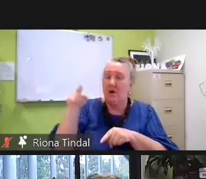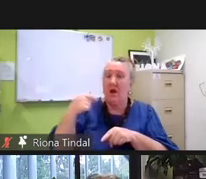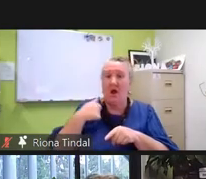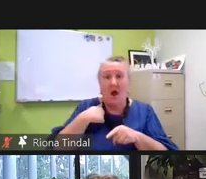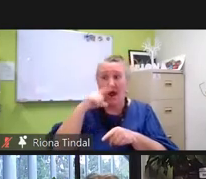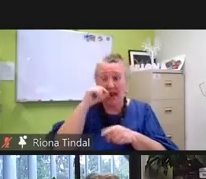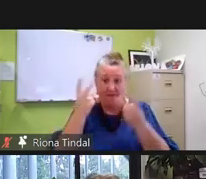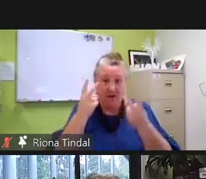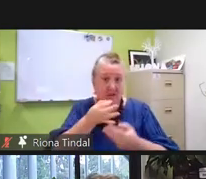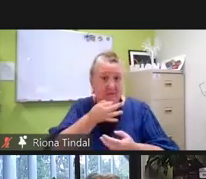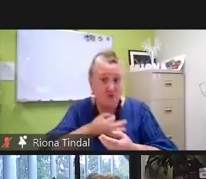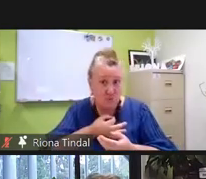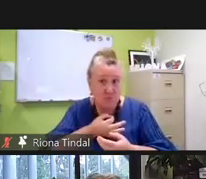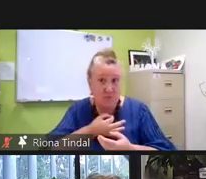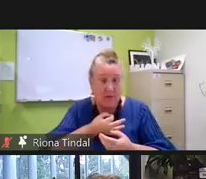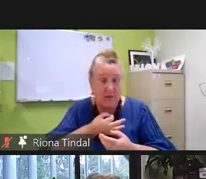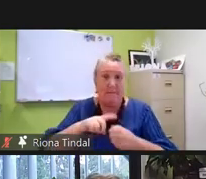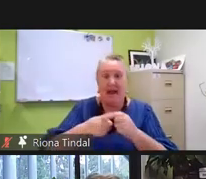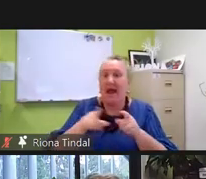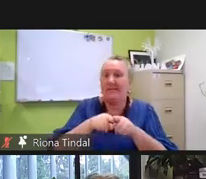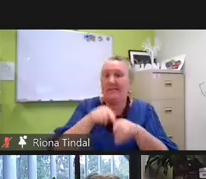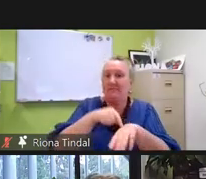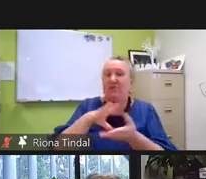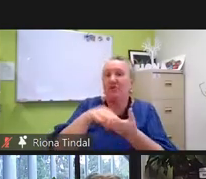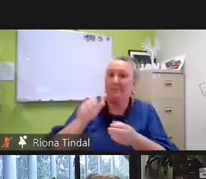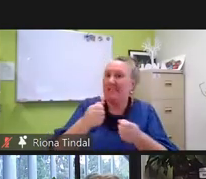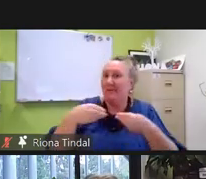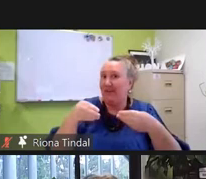so there are very few interpreters that do provide Signed English interpreting,